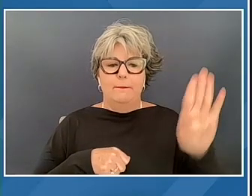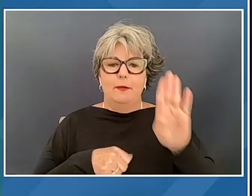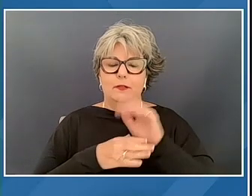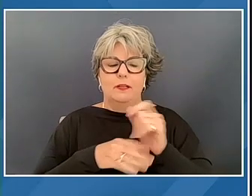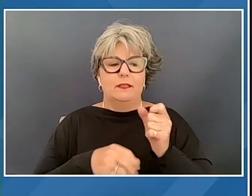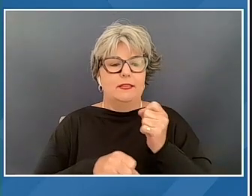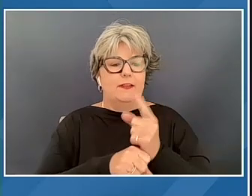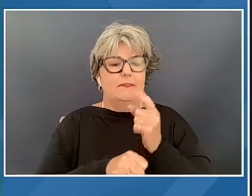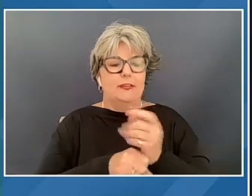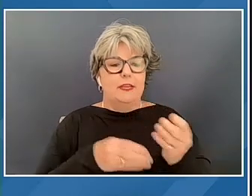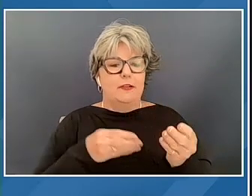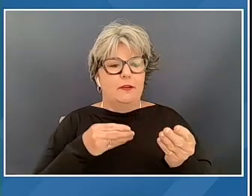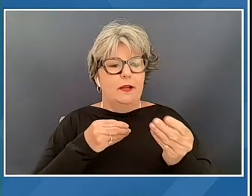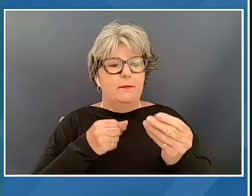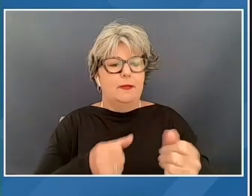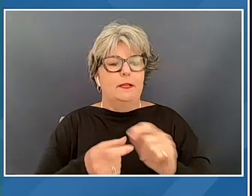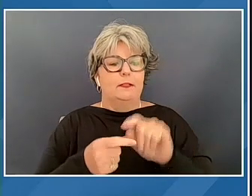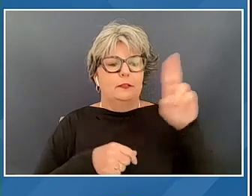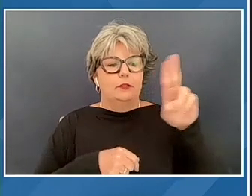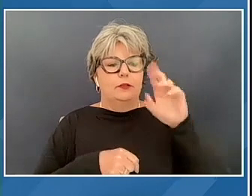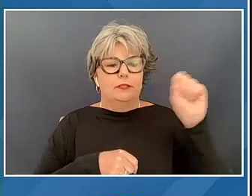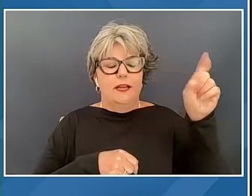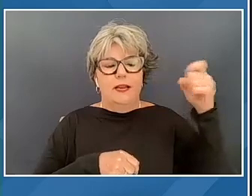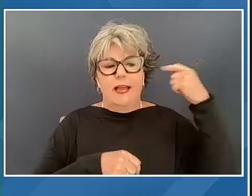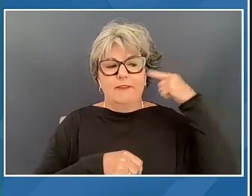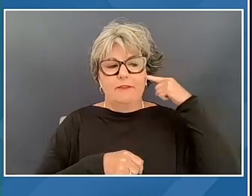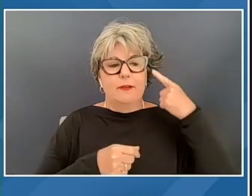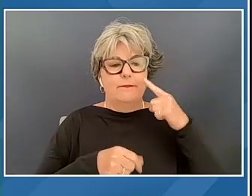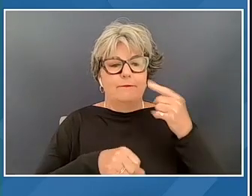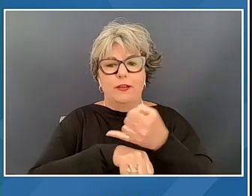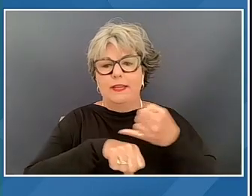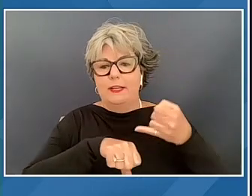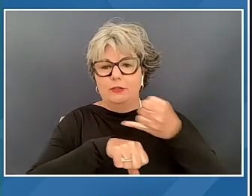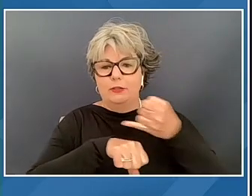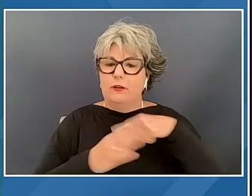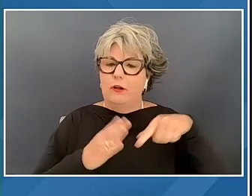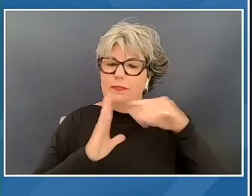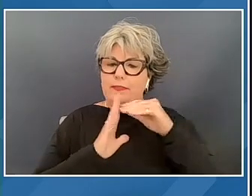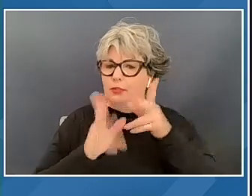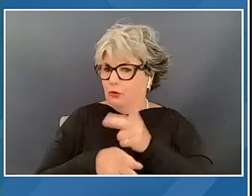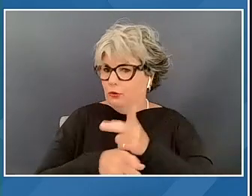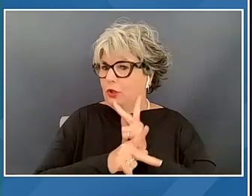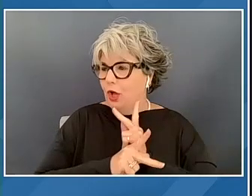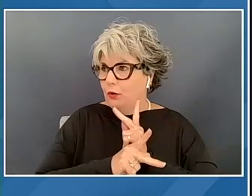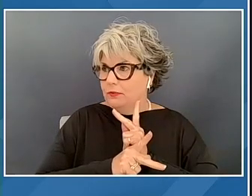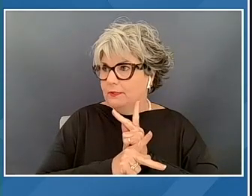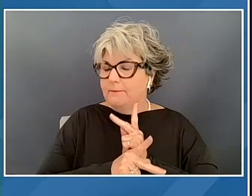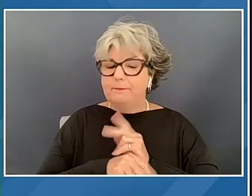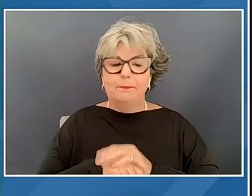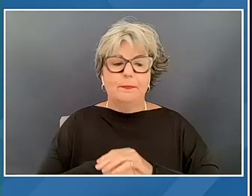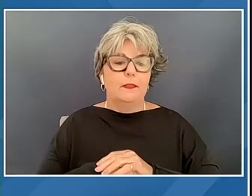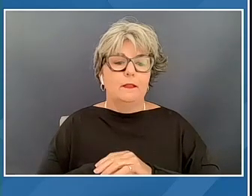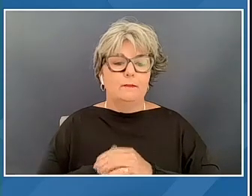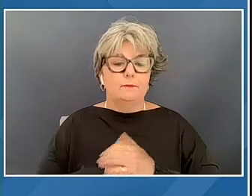believe, towards the US Government for interest on these student loans. I know for me personally, I went to state